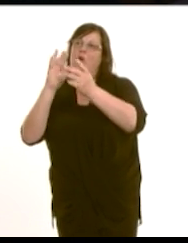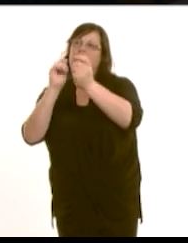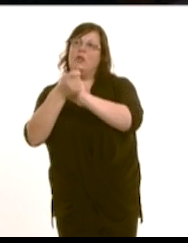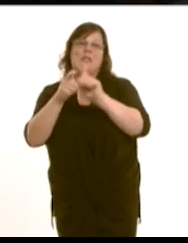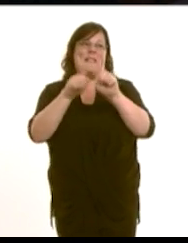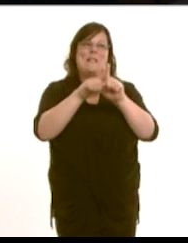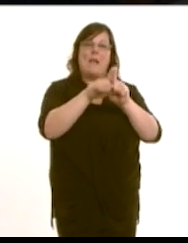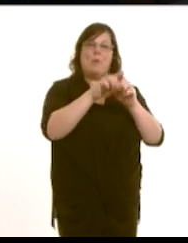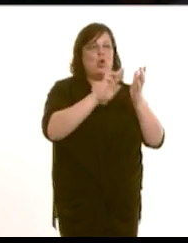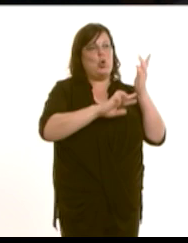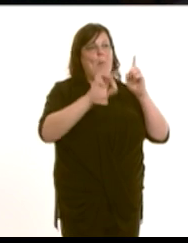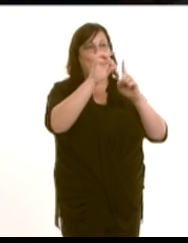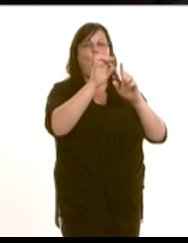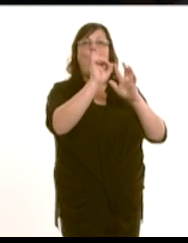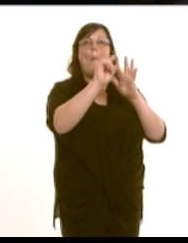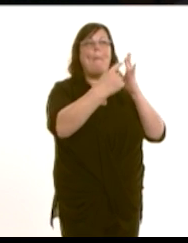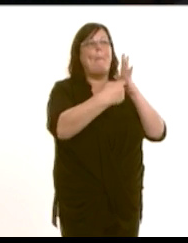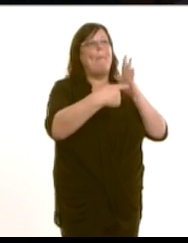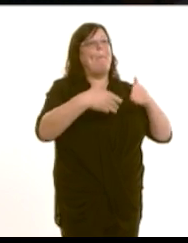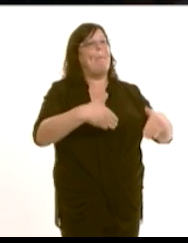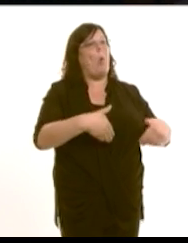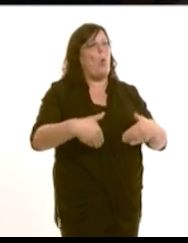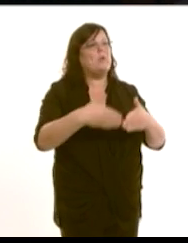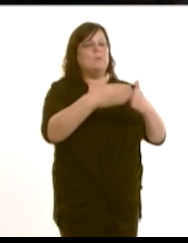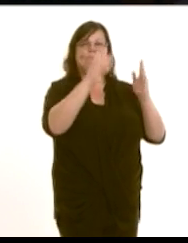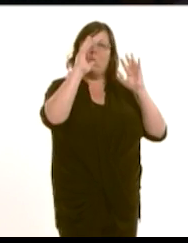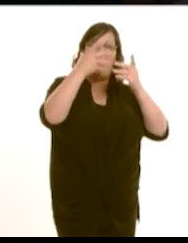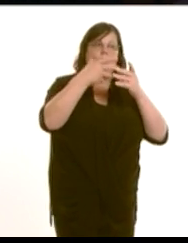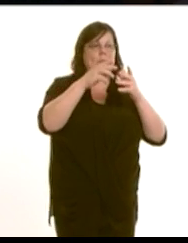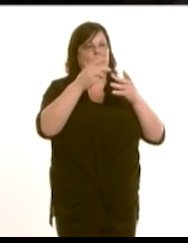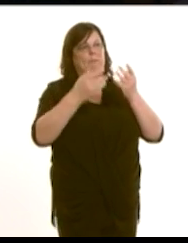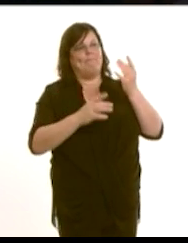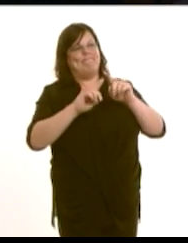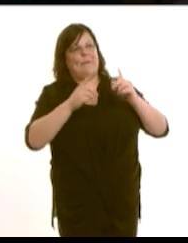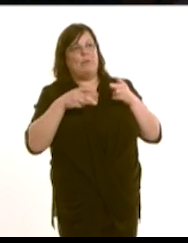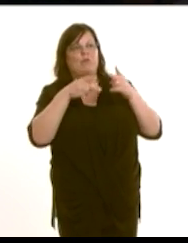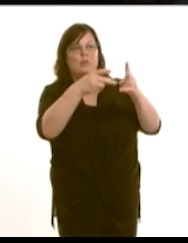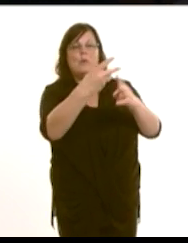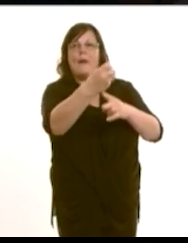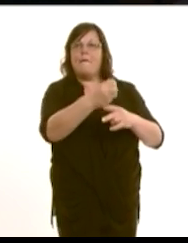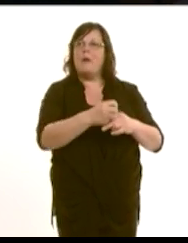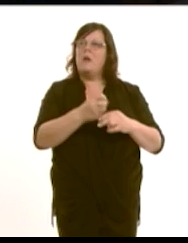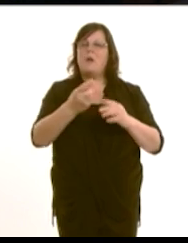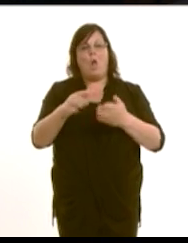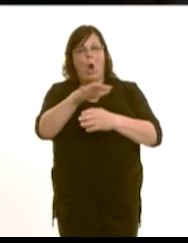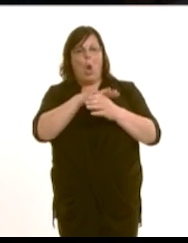one of the routes under consideration by the public inquiry. How have the concerns of important local businesses such as these that Iíve mentioned been taken